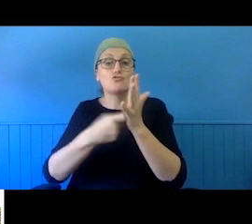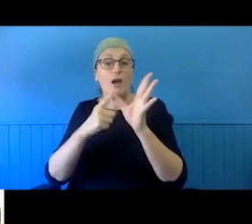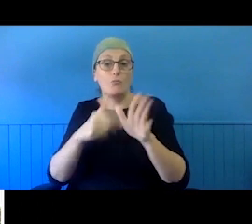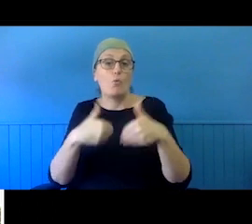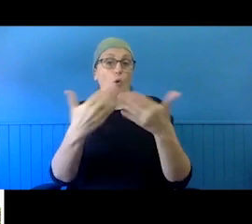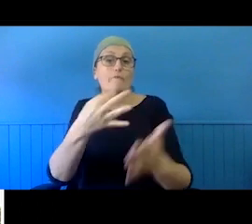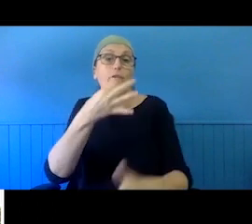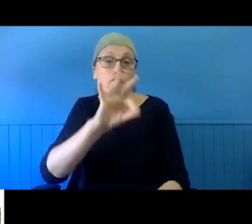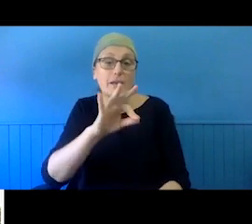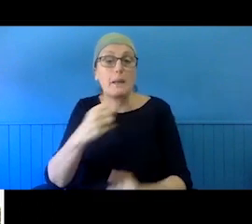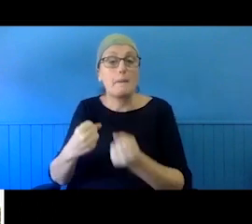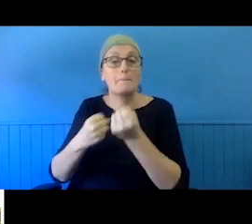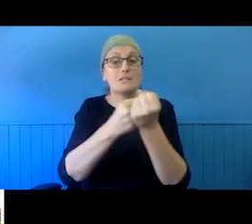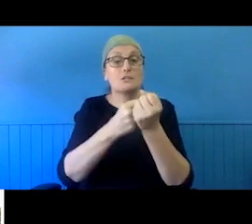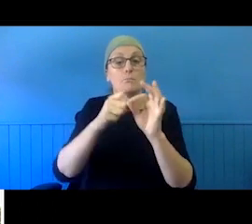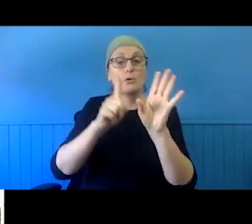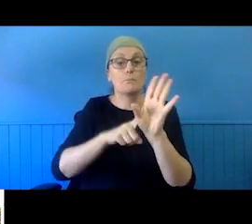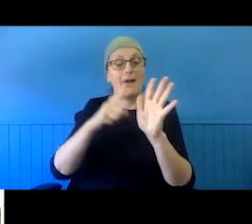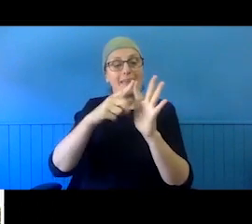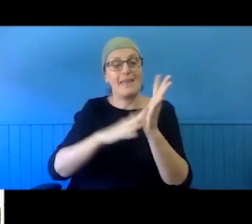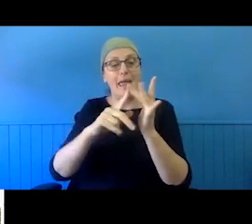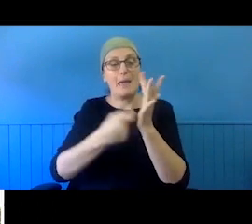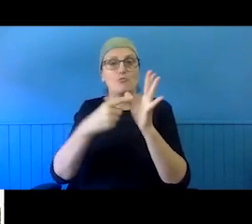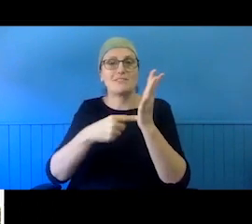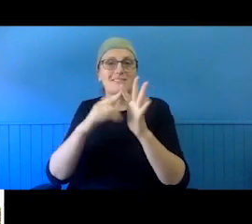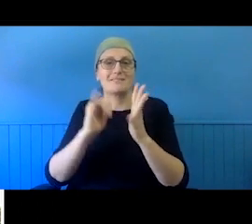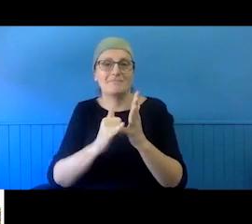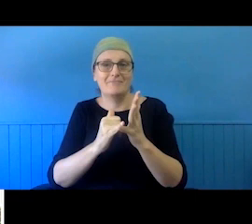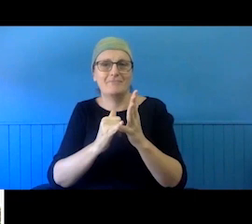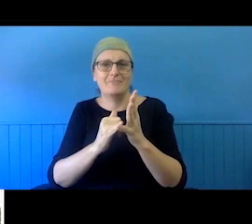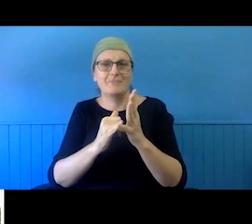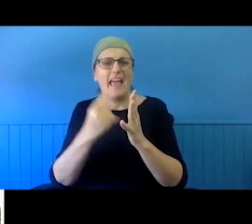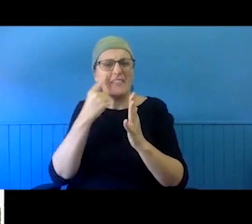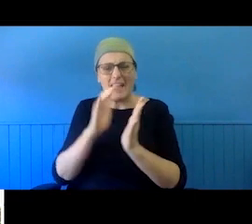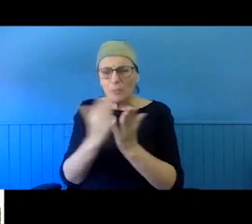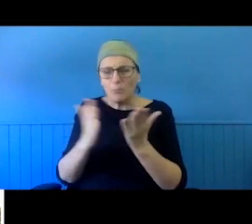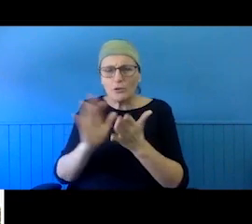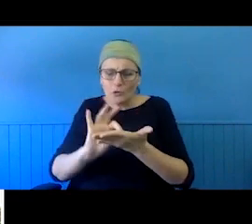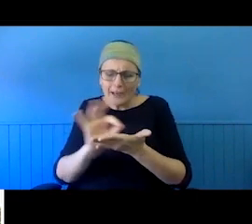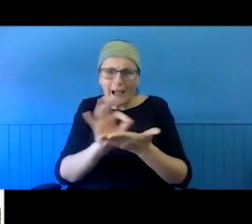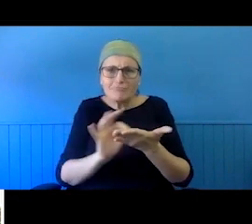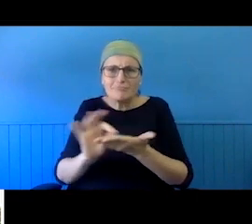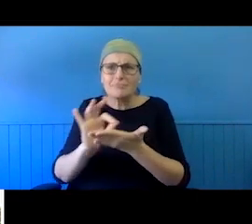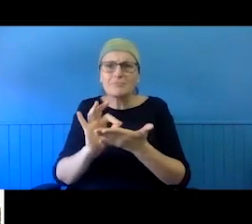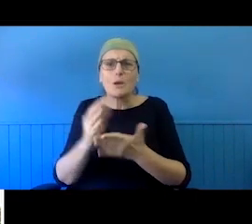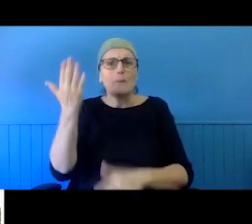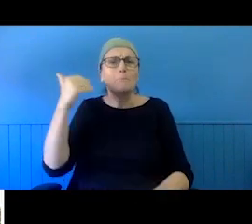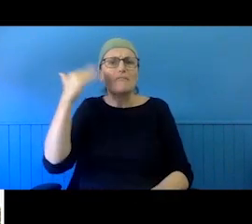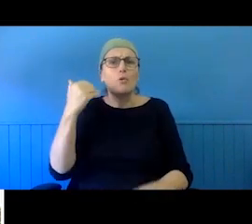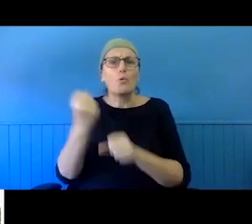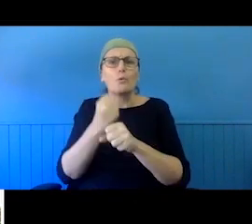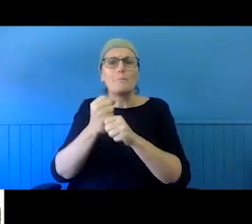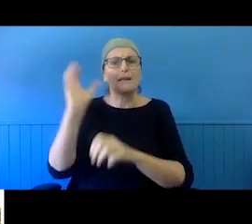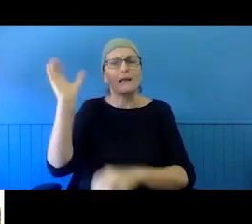around it. We made a shaker the other day to do our accompaniments